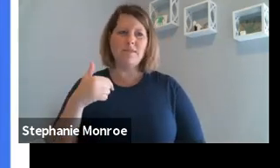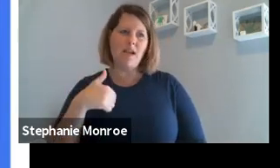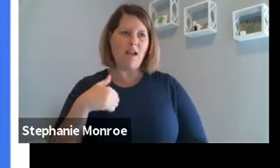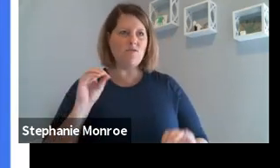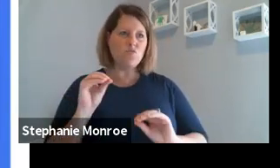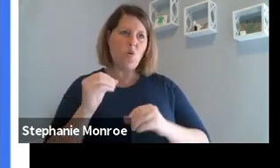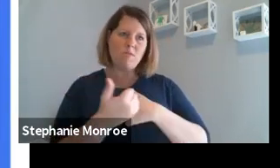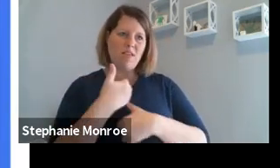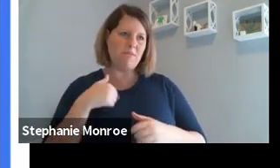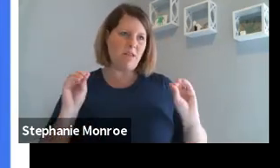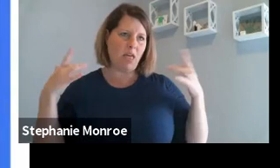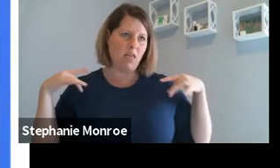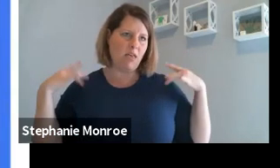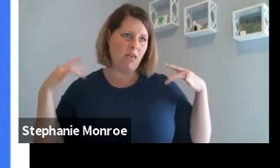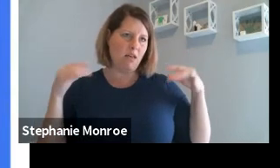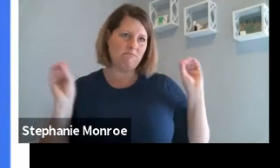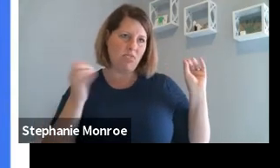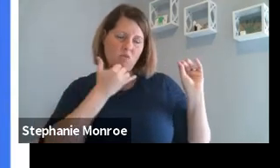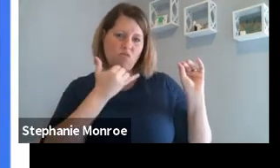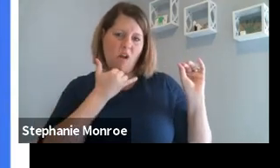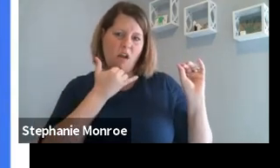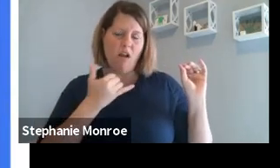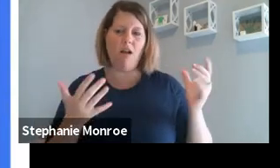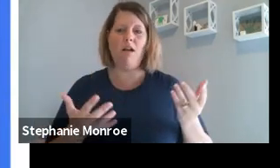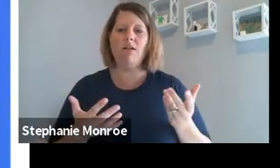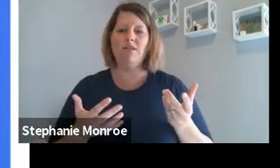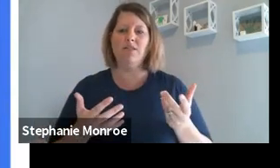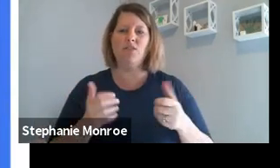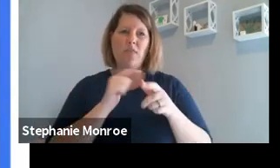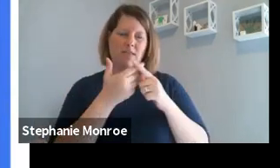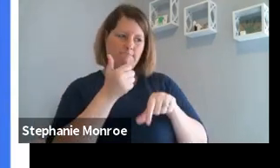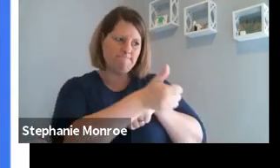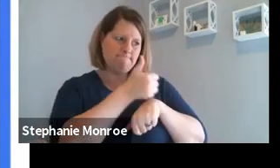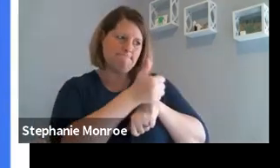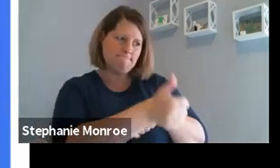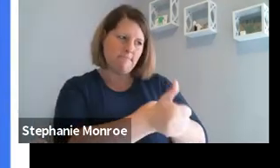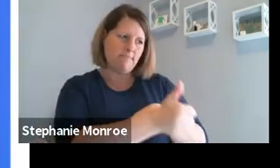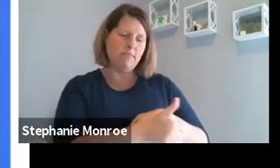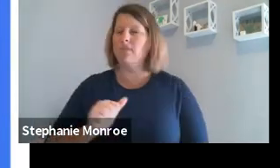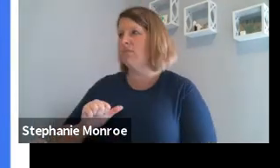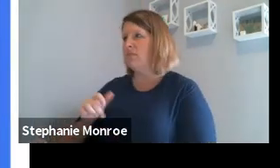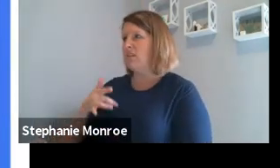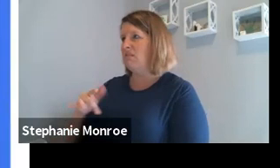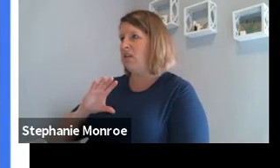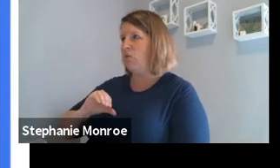that they are not doing anything wrong. So, they end up blaming the other person. It doesn't matter what occurred, the other person